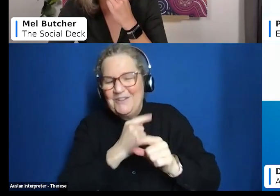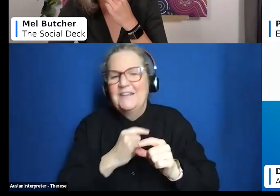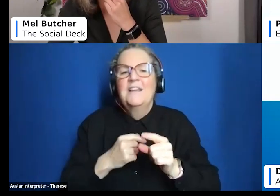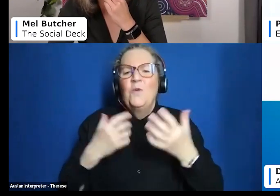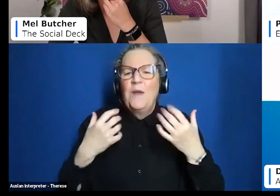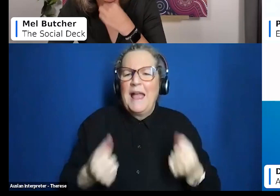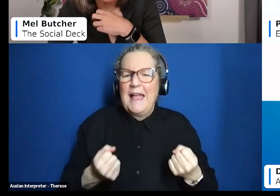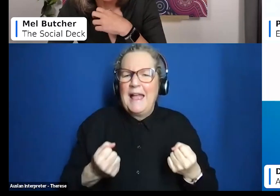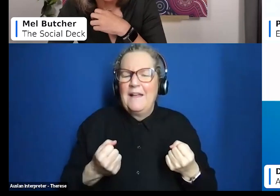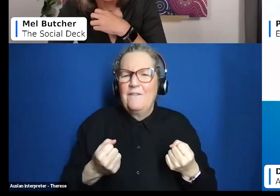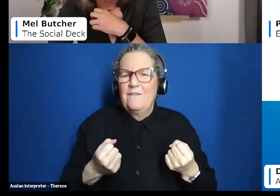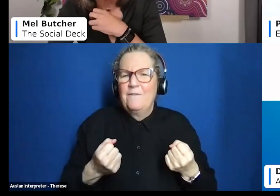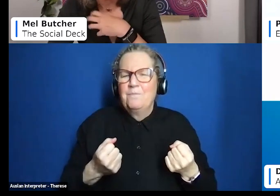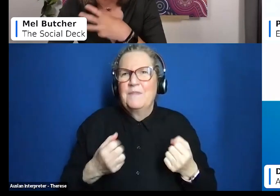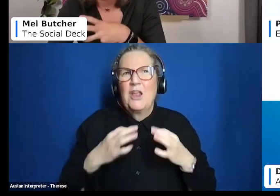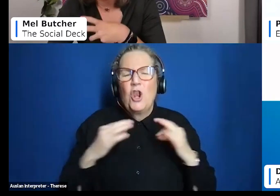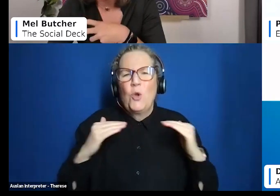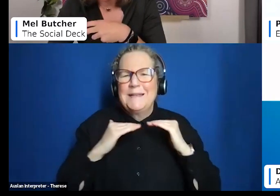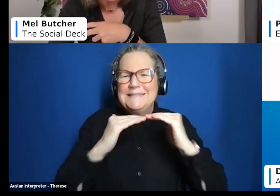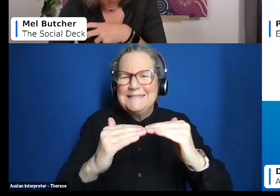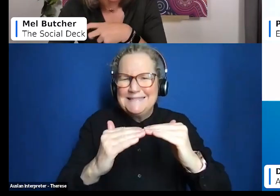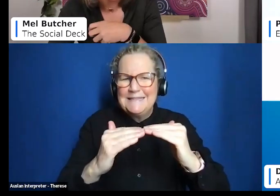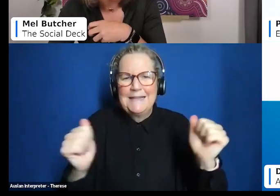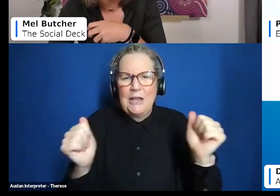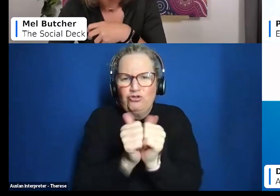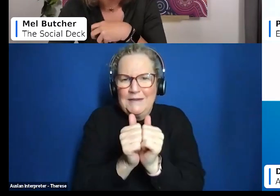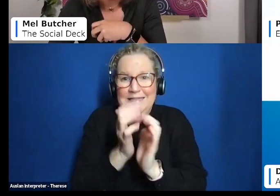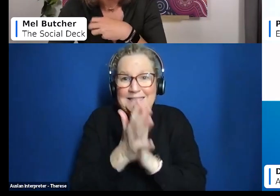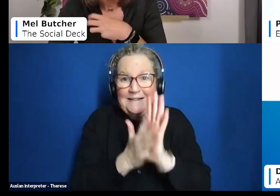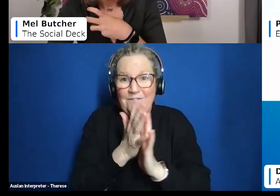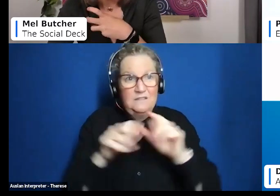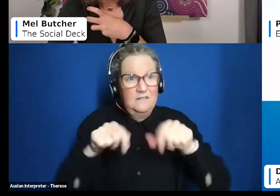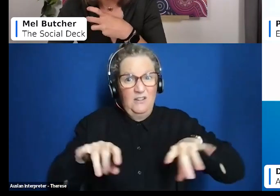no consistently agreed definitions used in Australia.